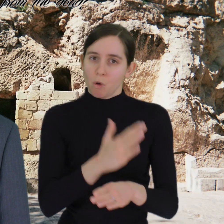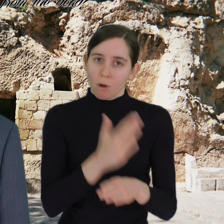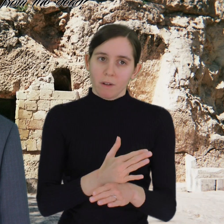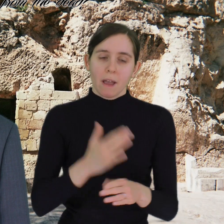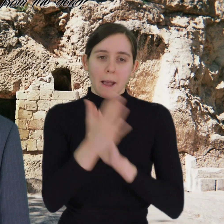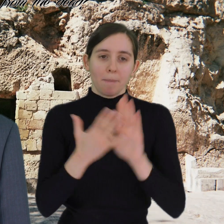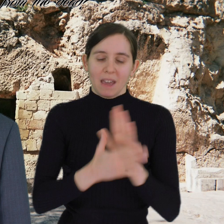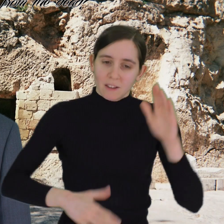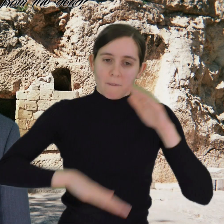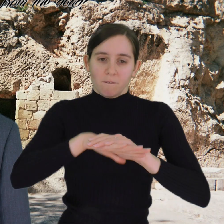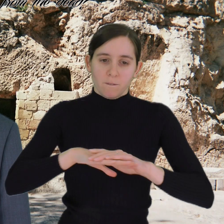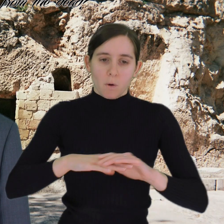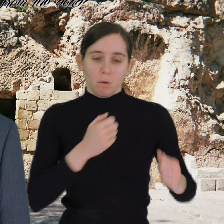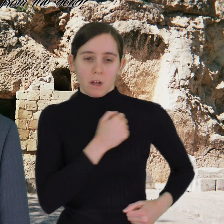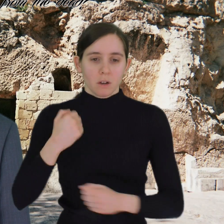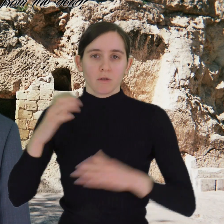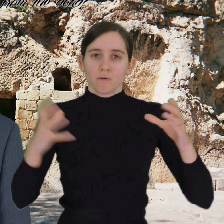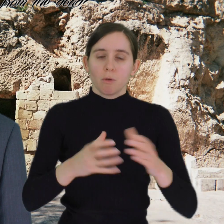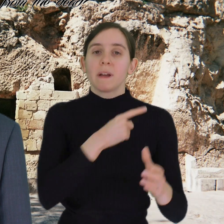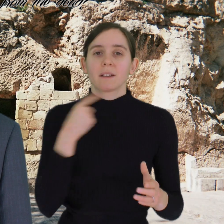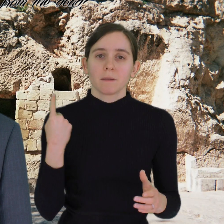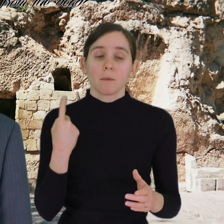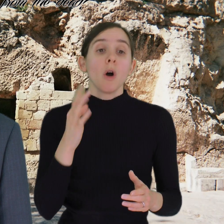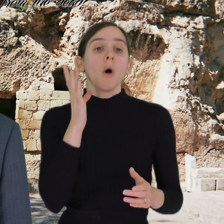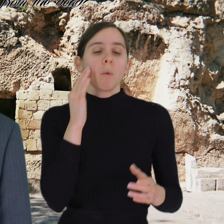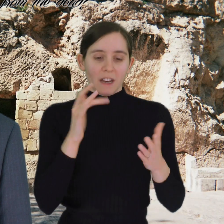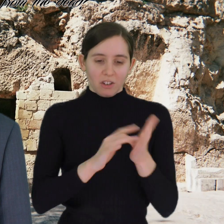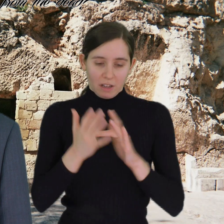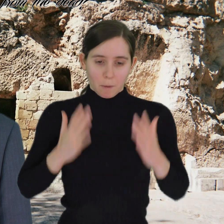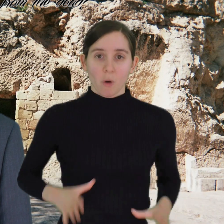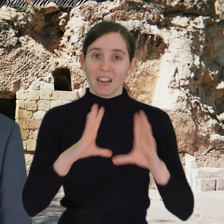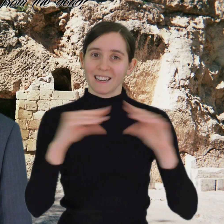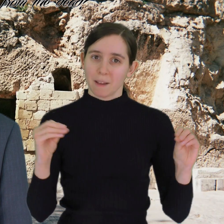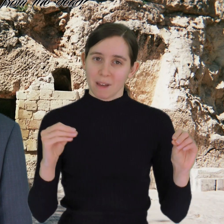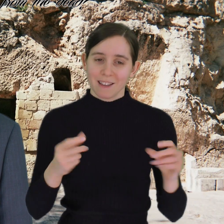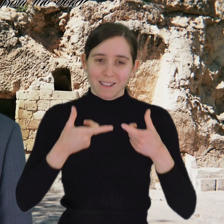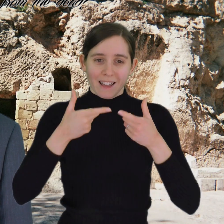When the body disappeared the chief priests and Pharisees had to, embarrassingly,